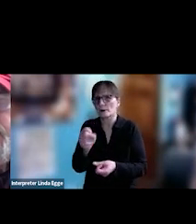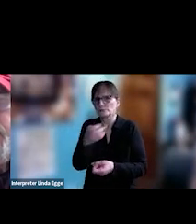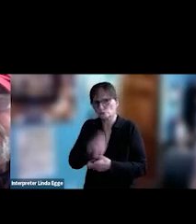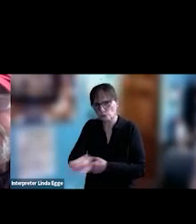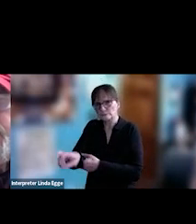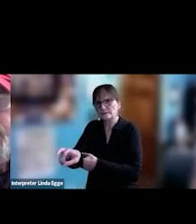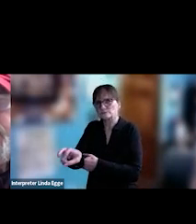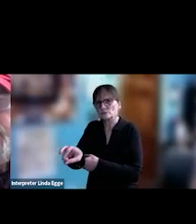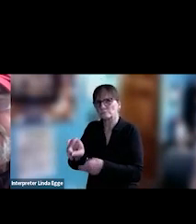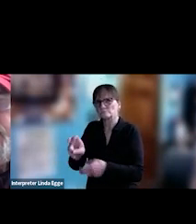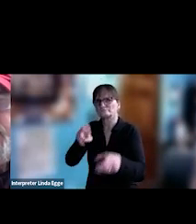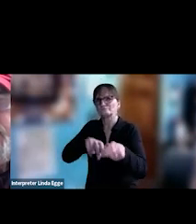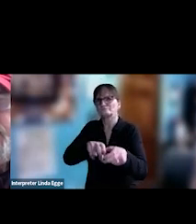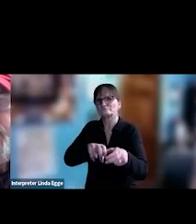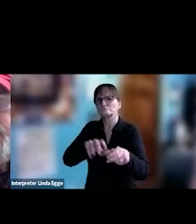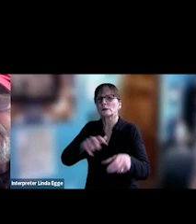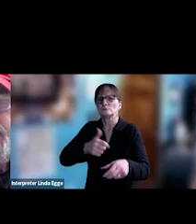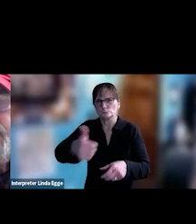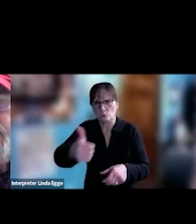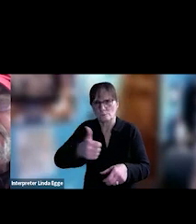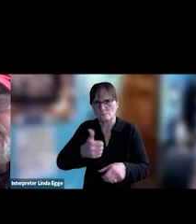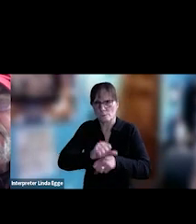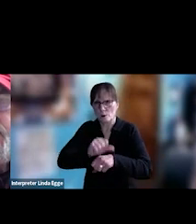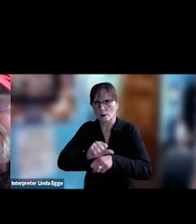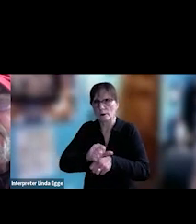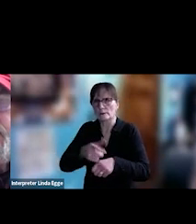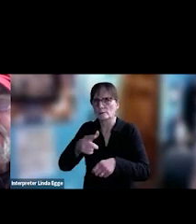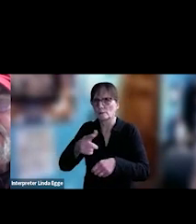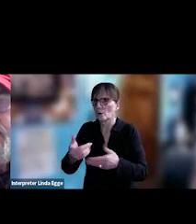to get to and from work, or may just be starting a job